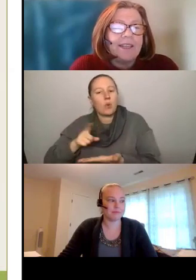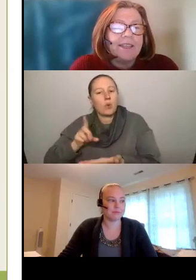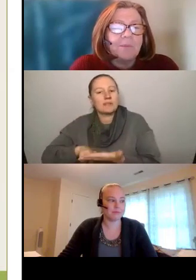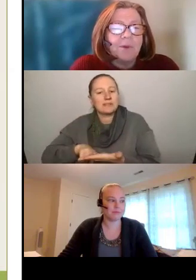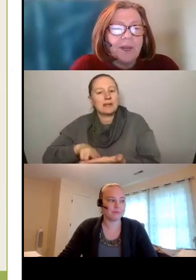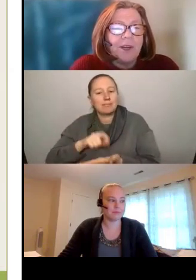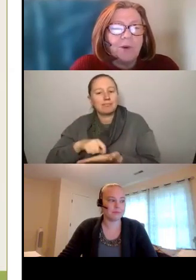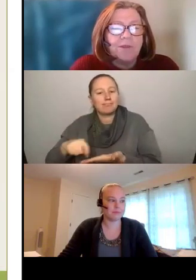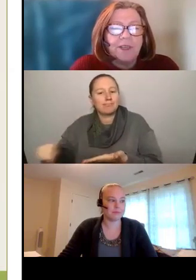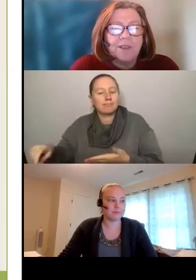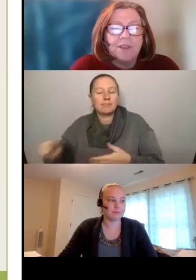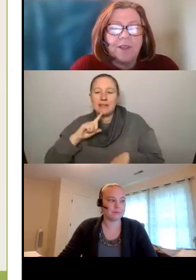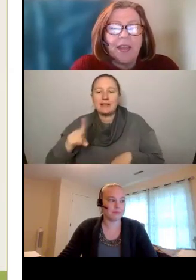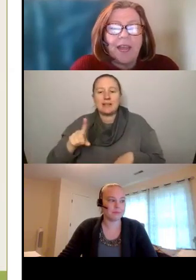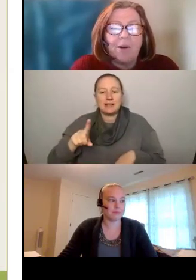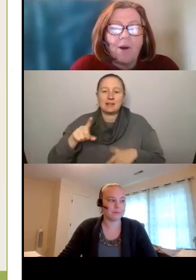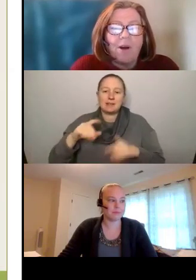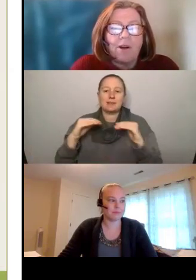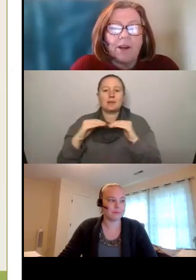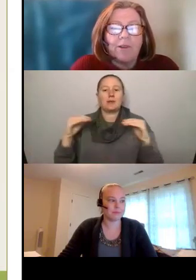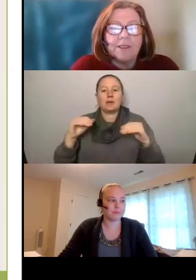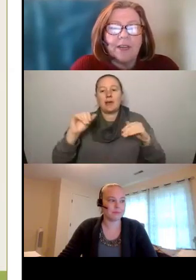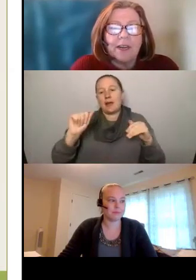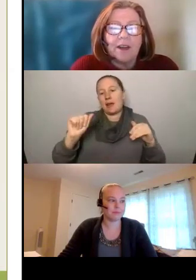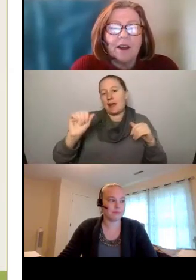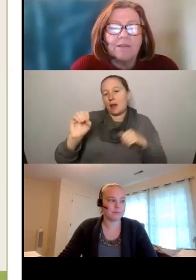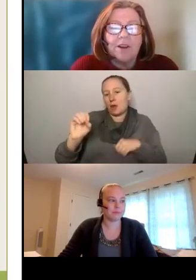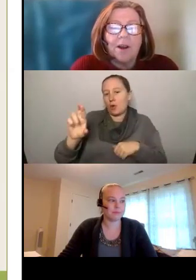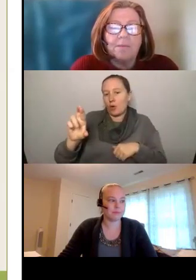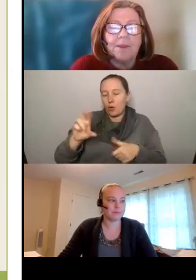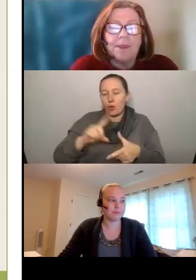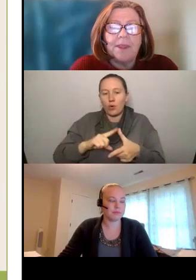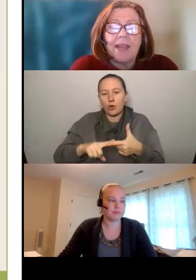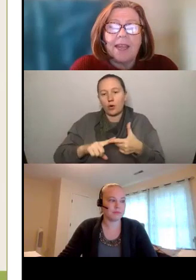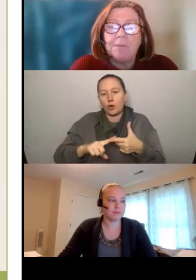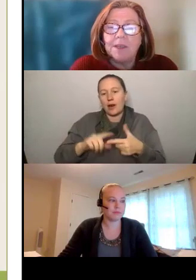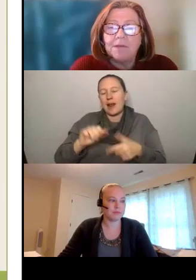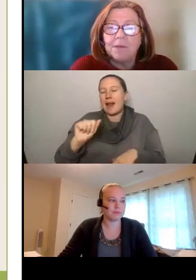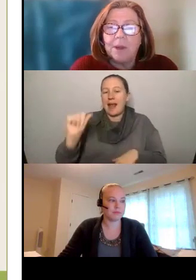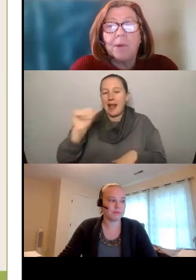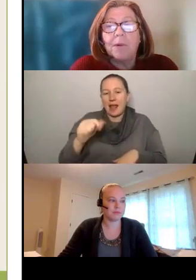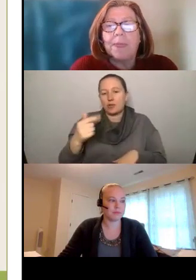is pretty equivalent to the AOR in grants.gov. They can be different people.